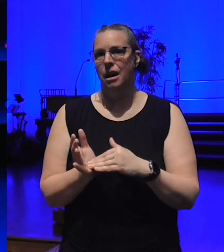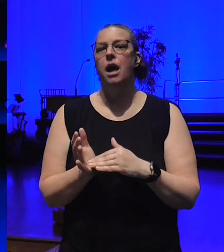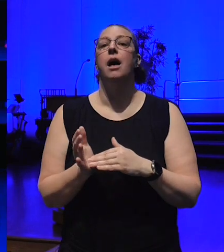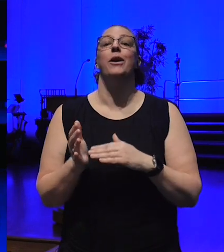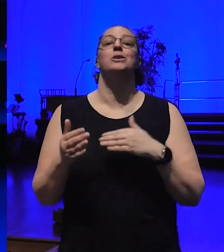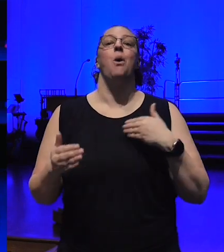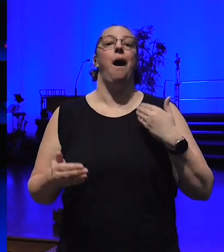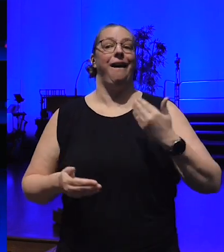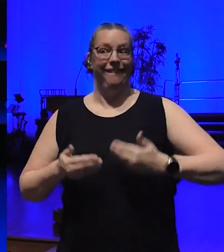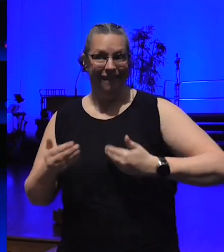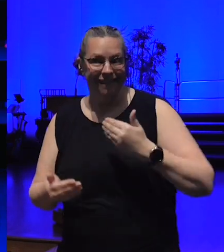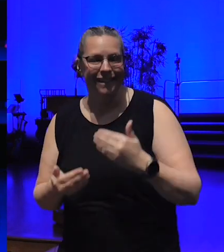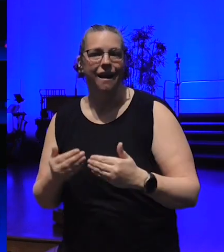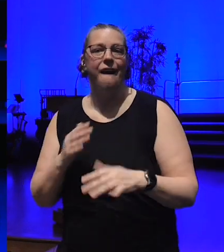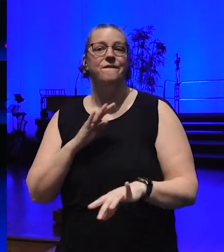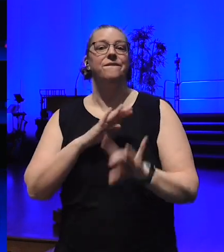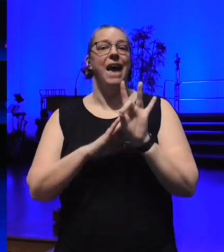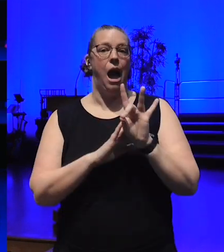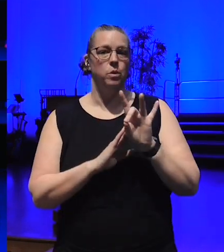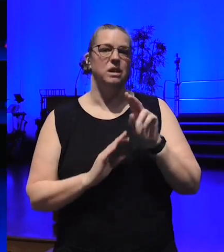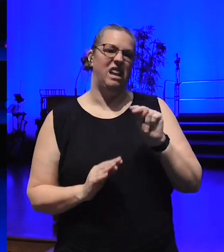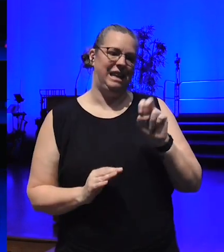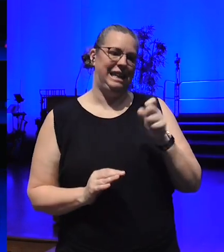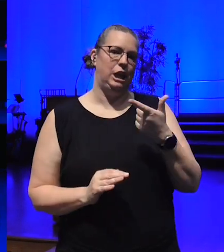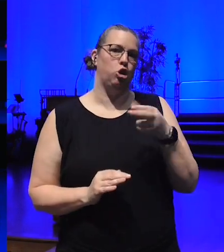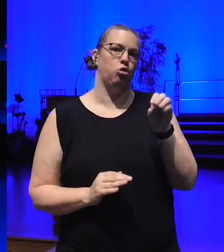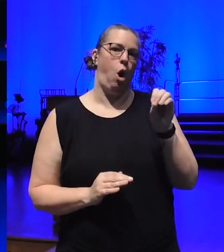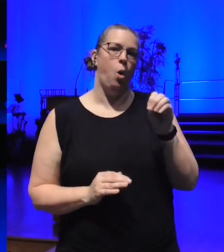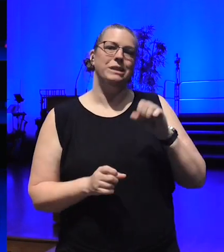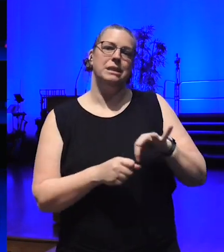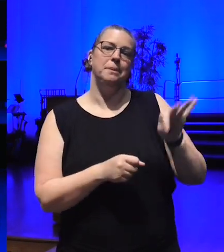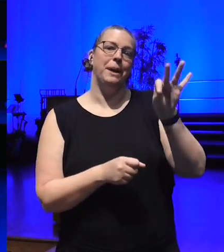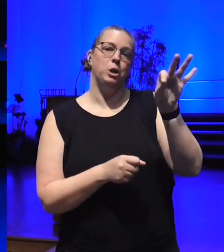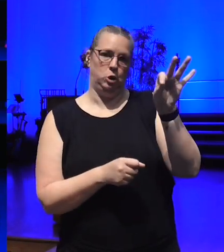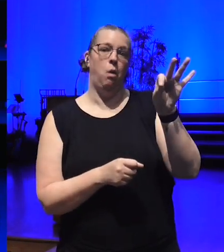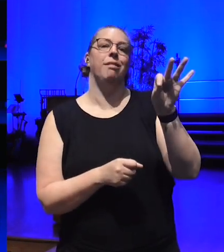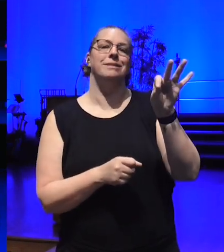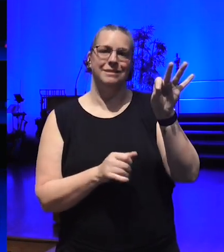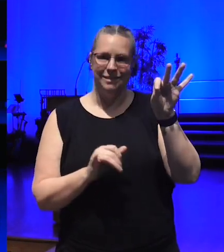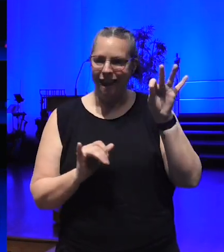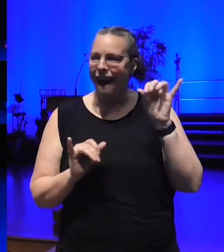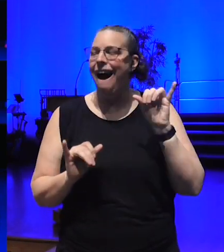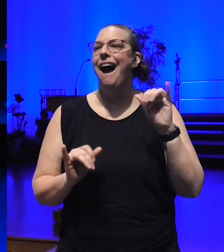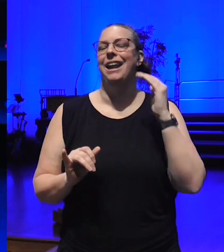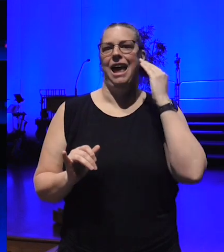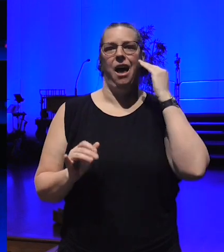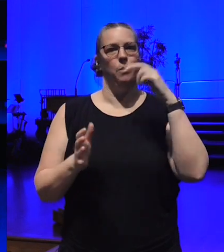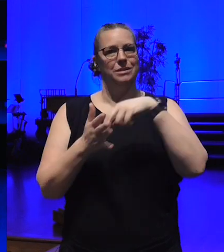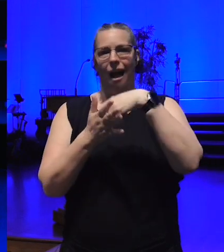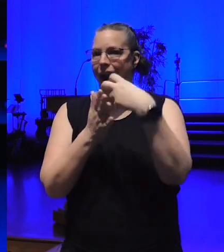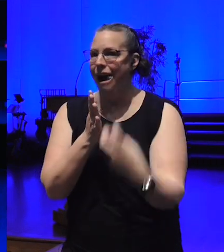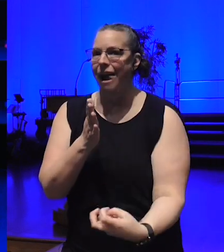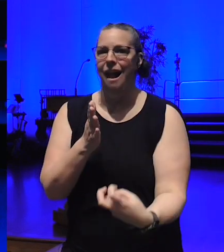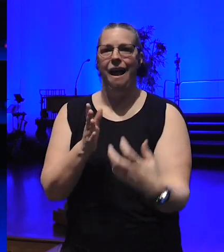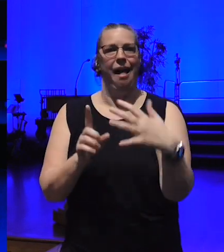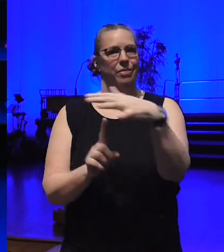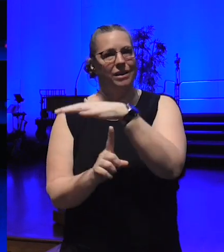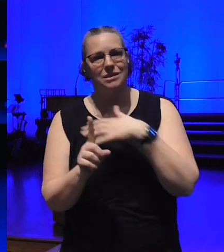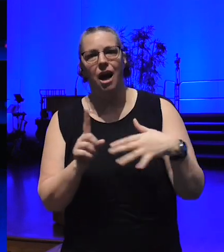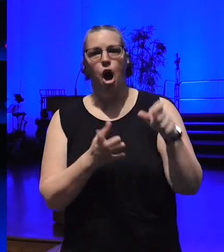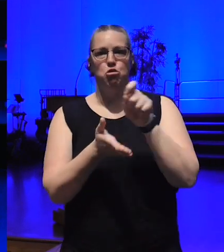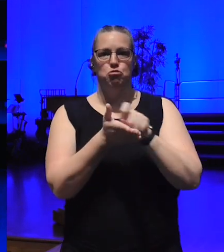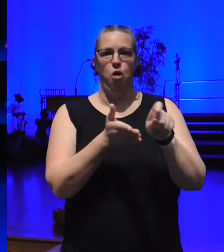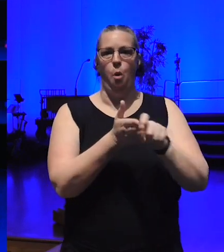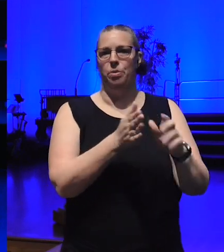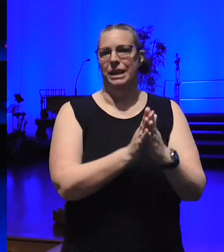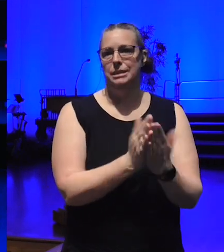into these Negro spirituals and before I knew it I was immersed in them and I wrote this book um W in